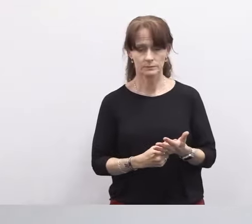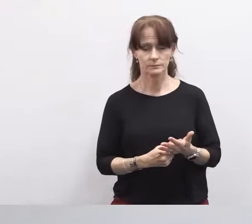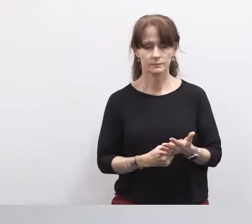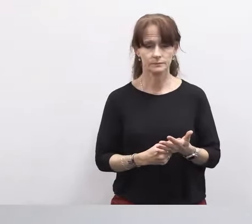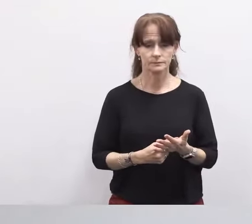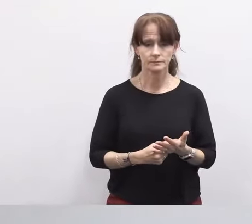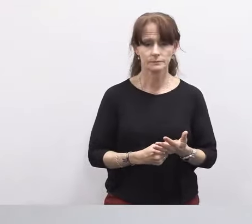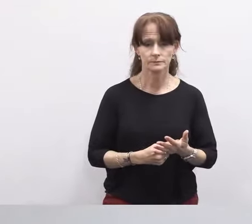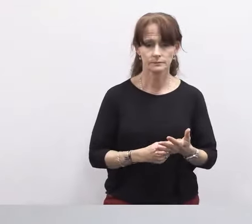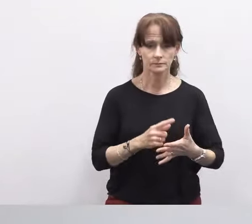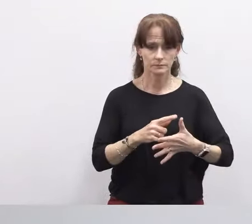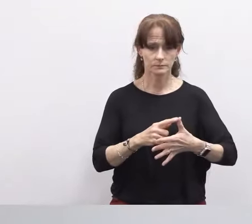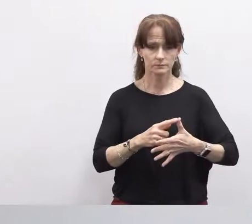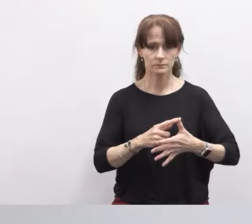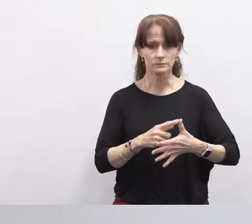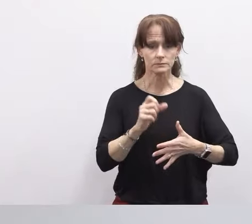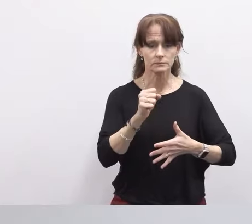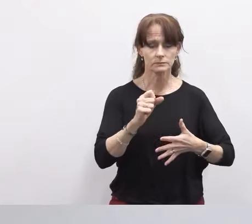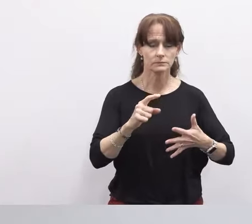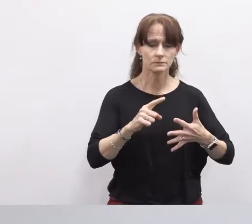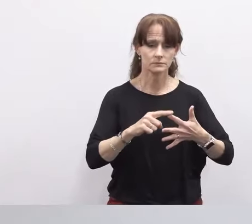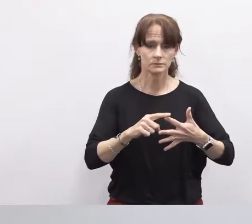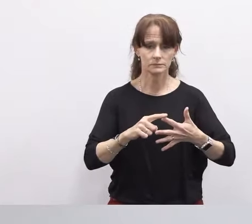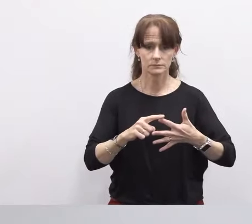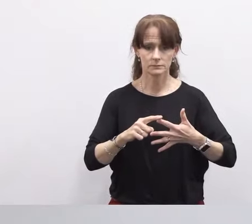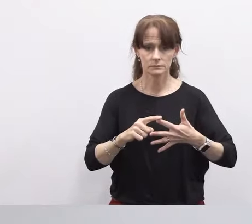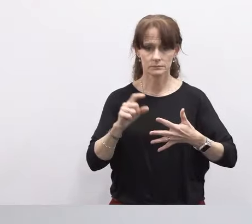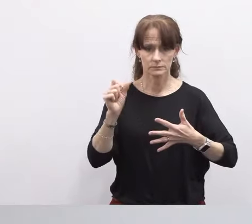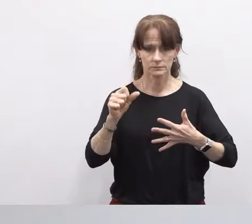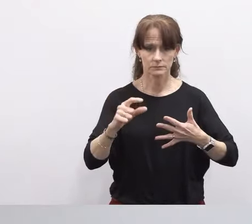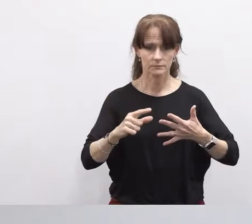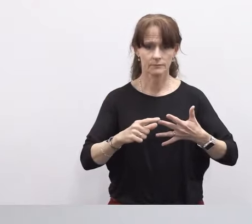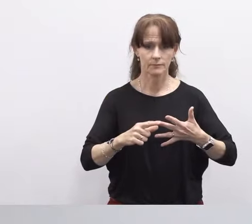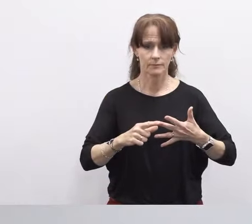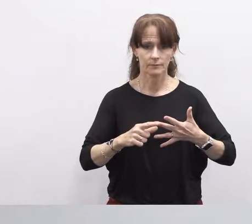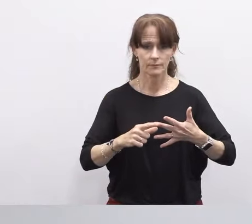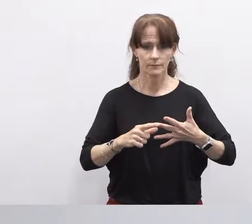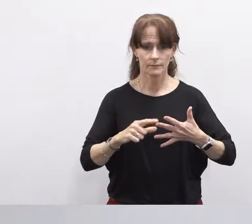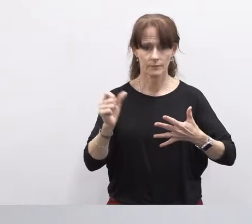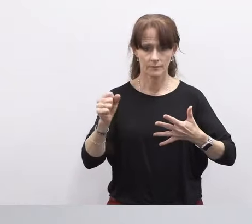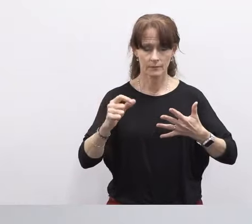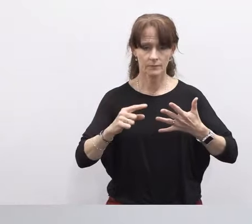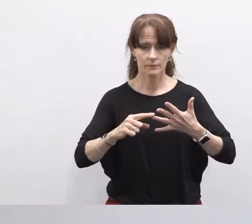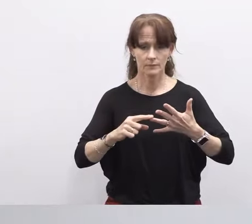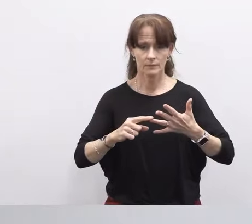Mr. Otto, how do you vote? - Aye. Ms. Crackhead? - Aye, Ms. Kirk. - Aye. Mr. Miller. - Aye.